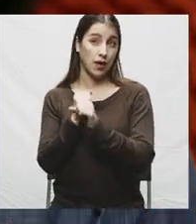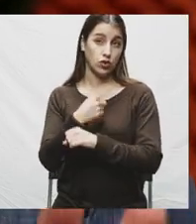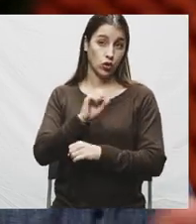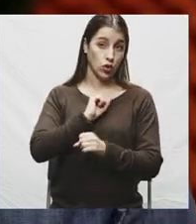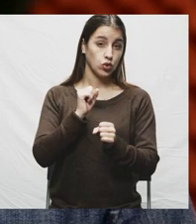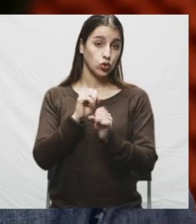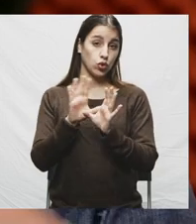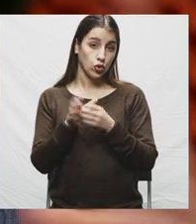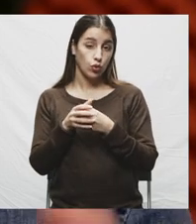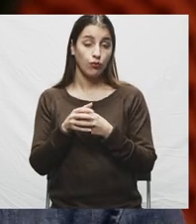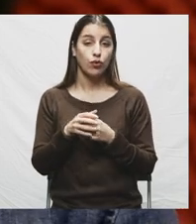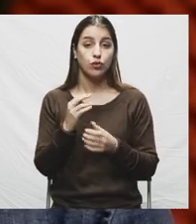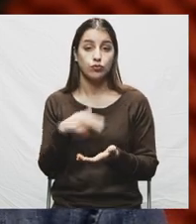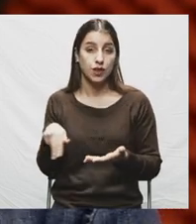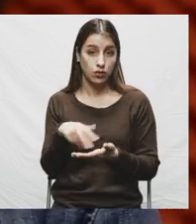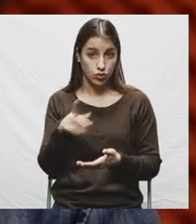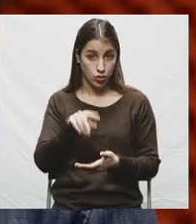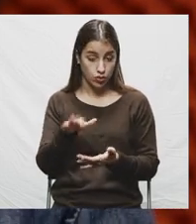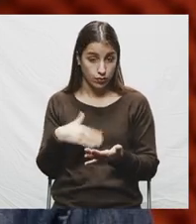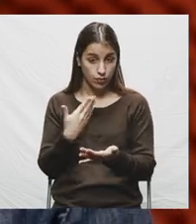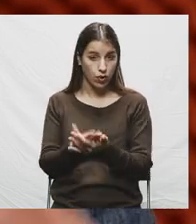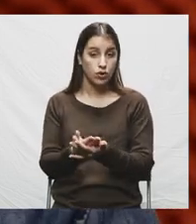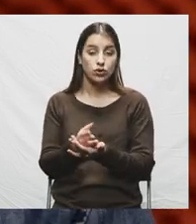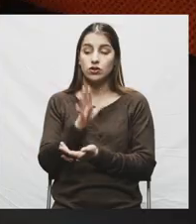Really? — And the shows we had proposed, which were...